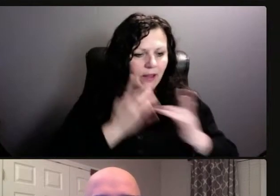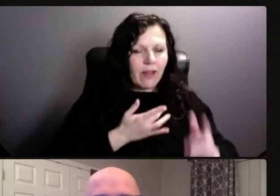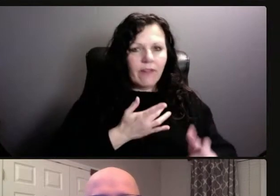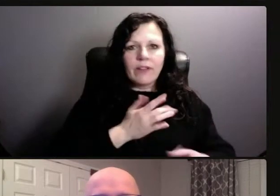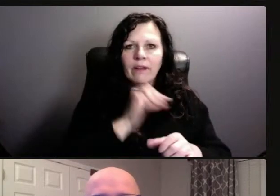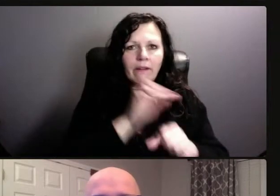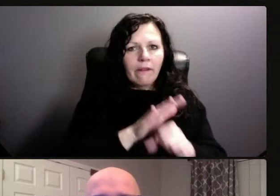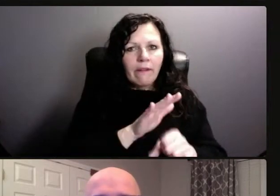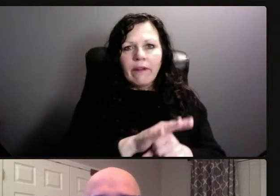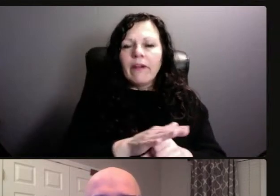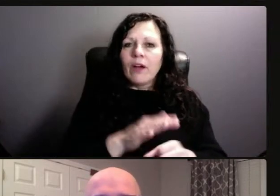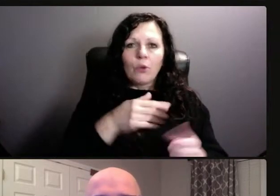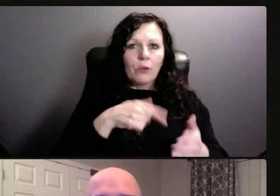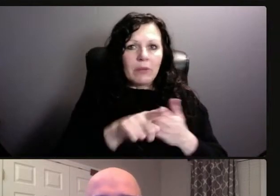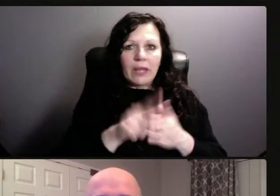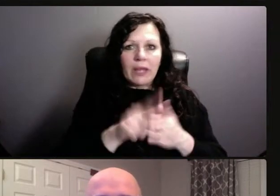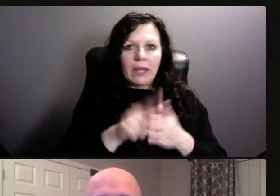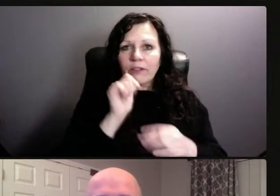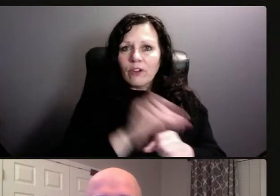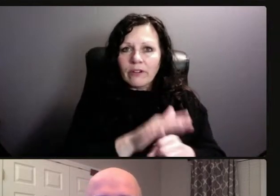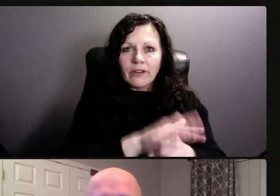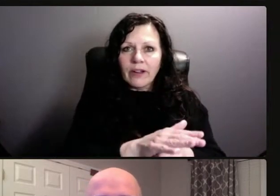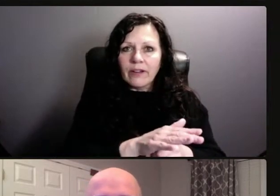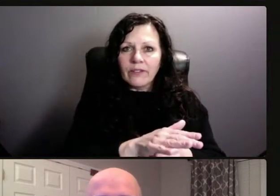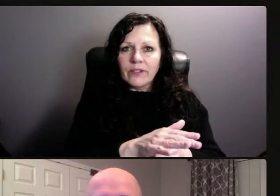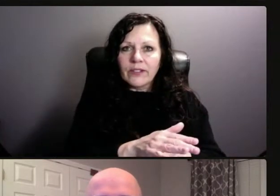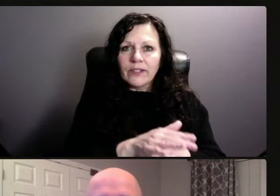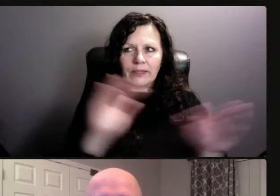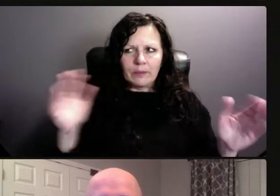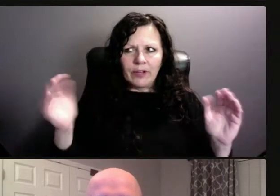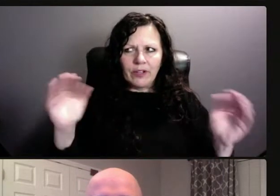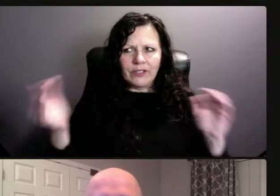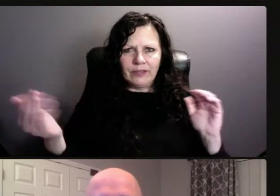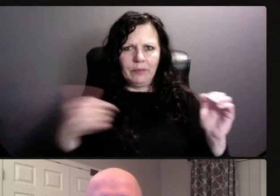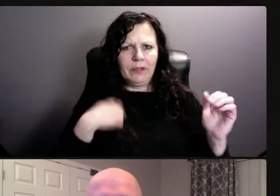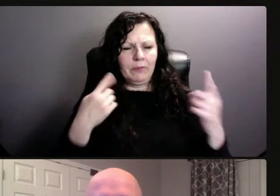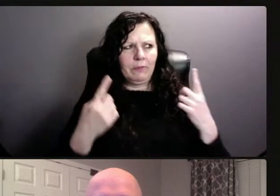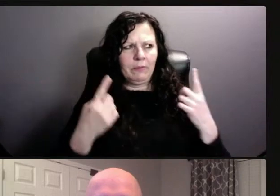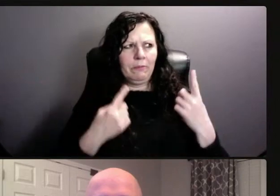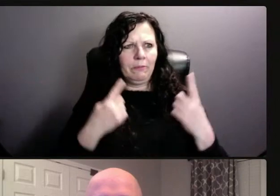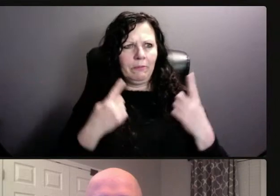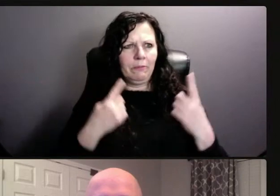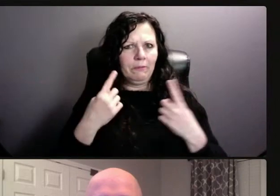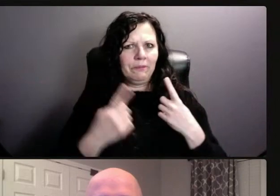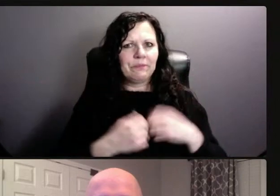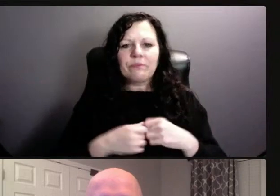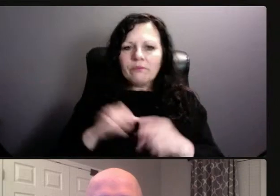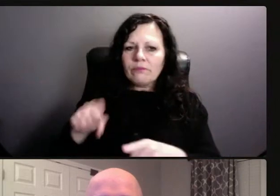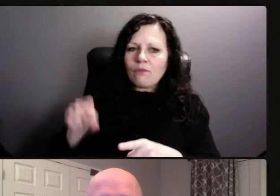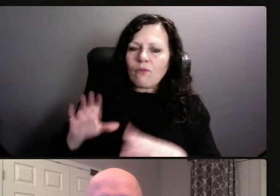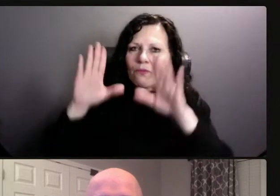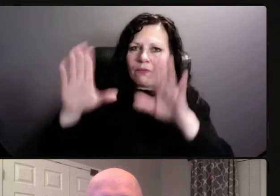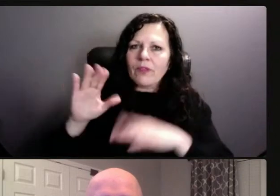WHEN IT COMES TO THAT. ARE WE LACKING IN STAFF?